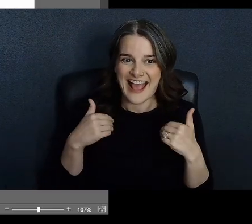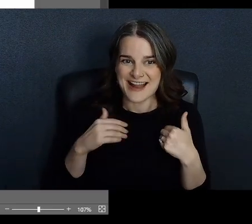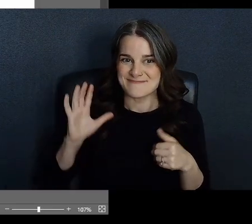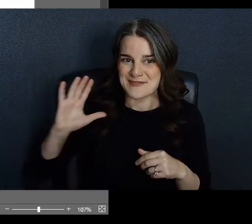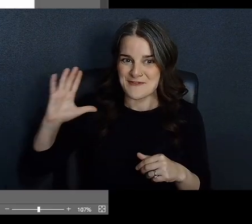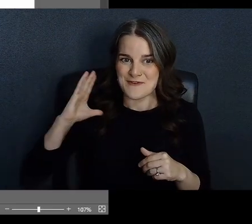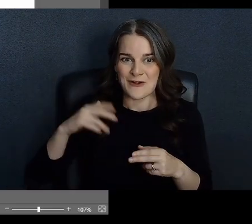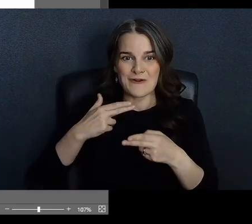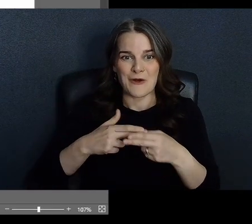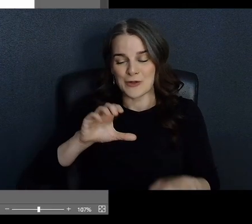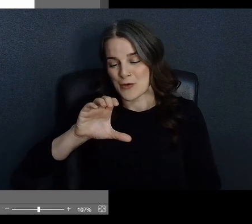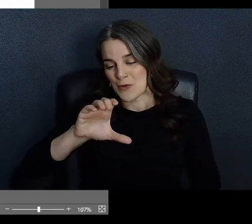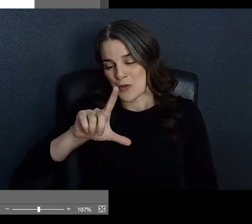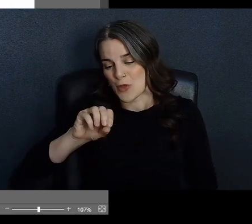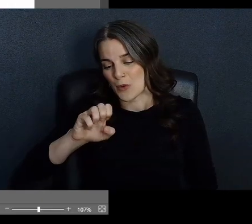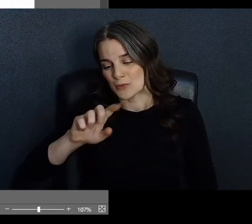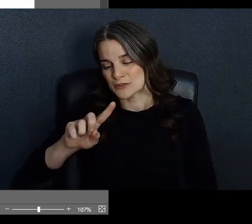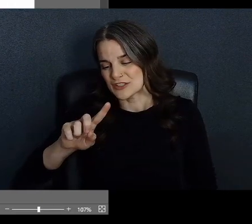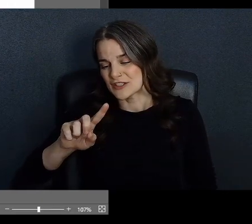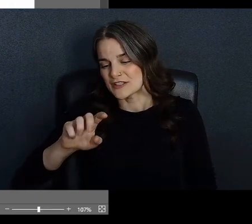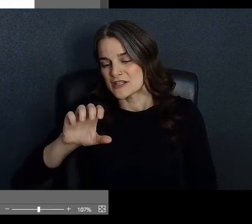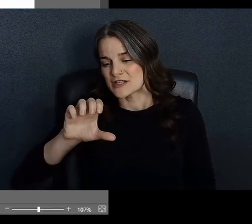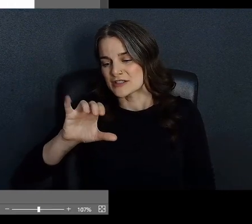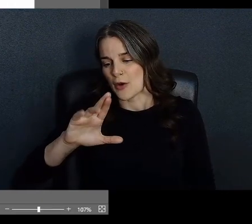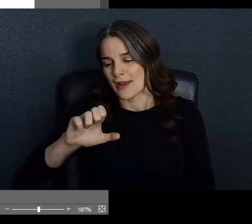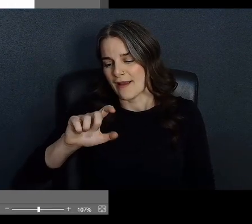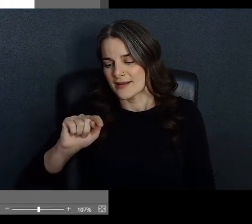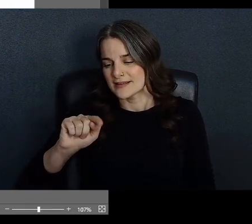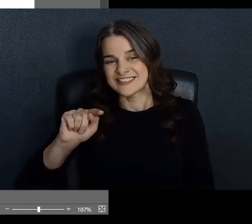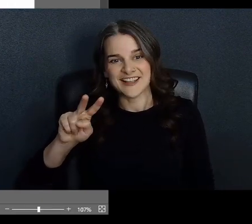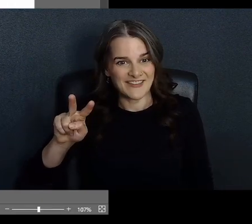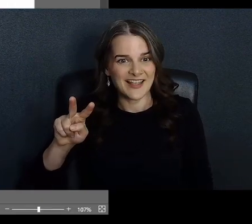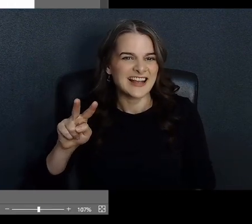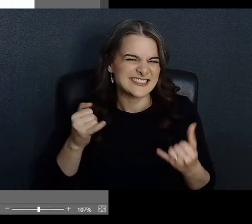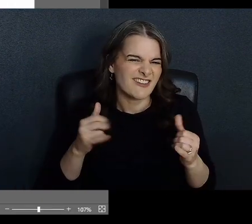Some still call them that. They're technically video magnifiers, but they can allow to zoom in.